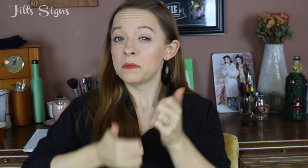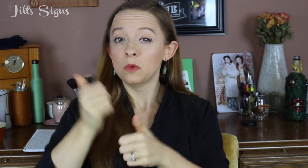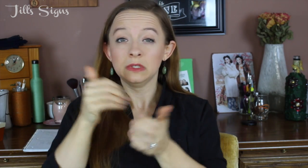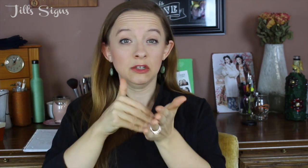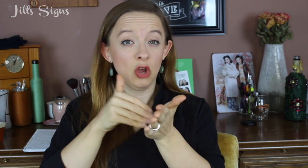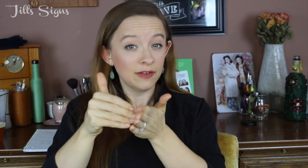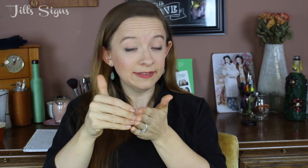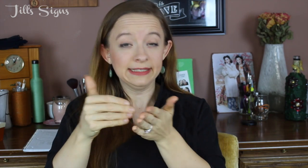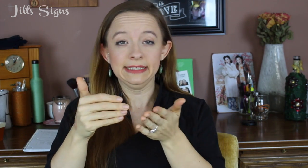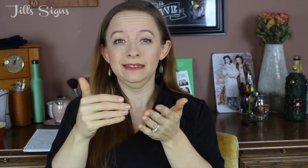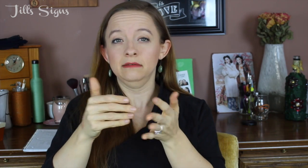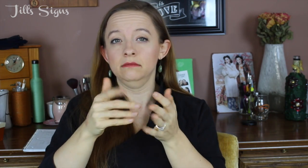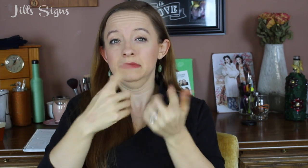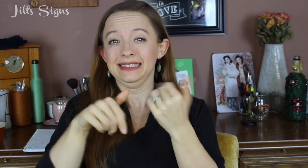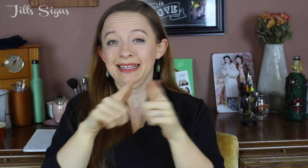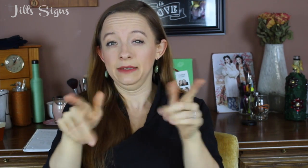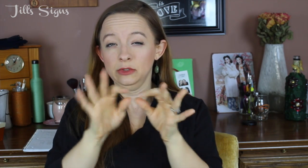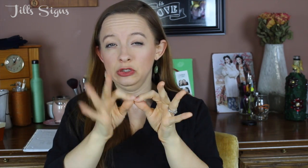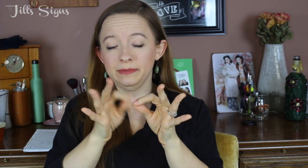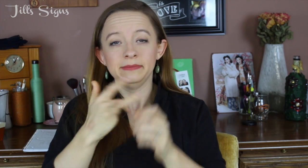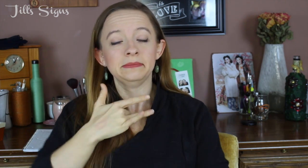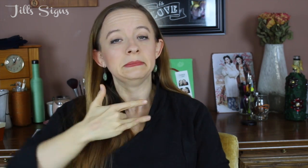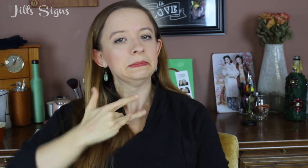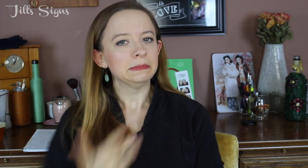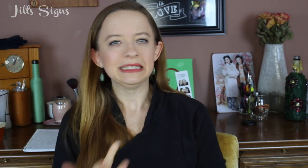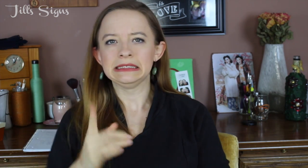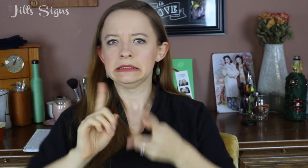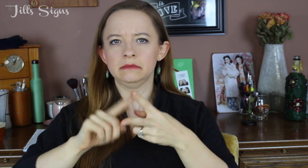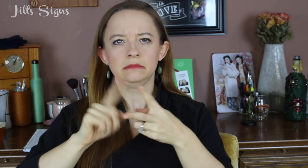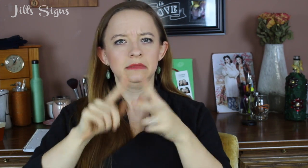I'd say most often with sign langauge interpreting,